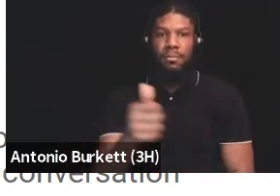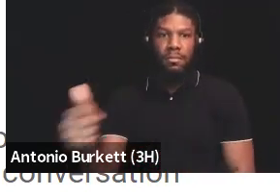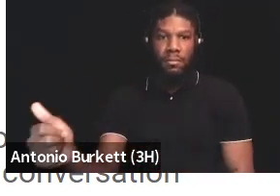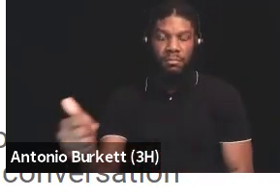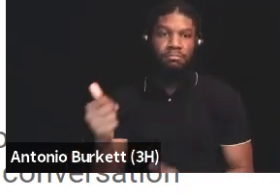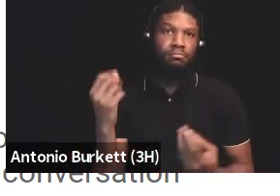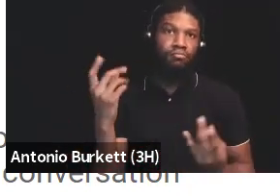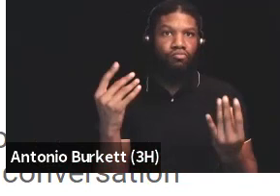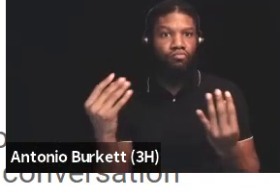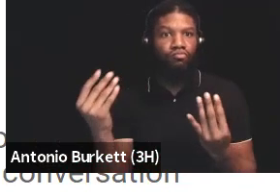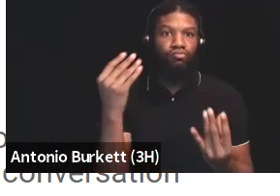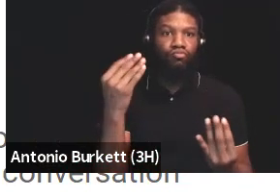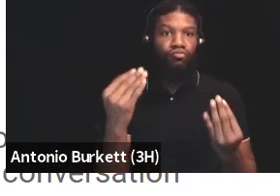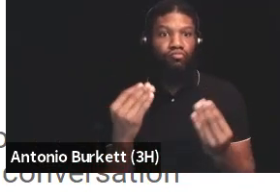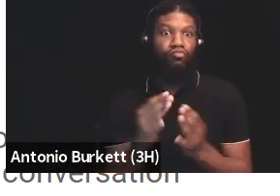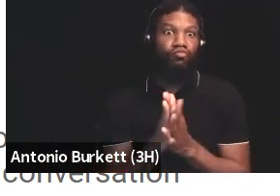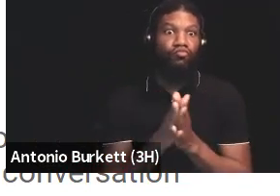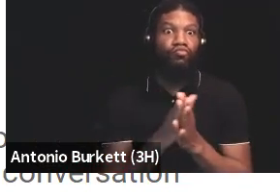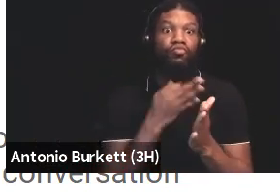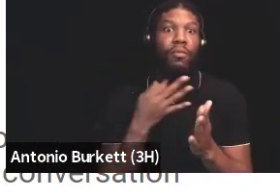and let us know what you're interested in hearing from our panelists.